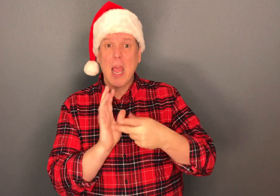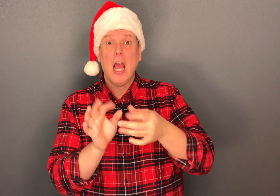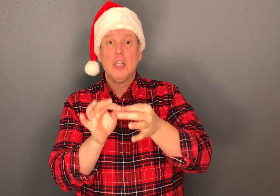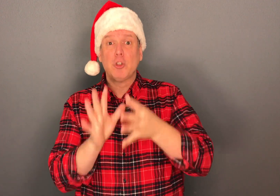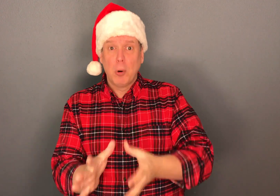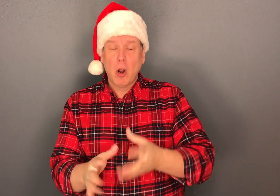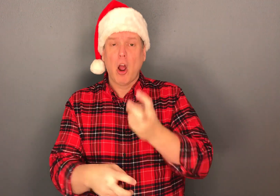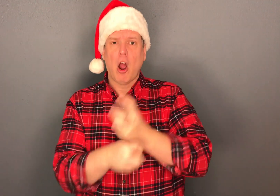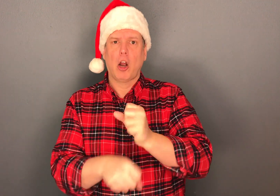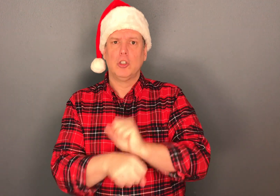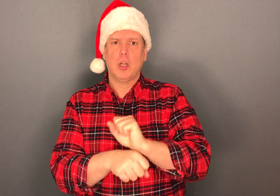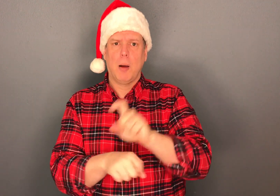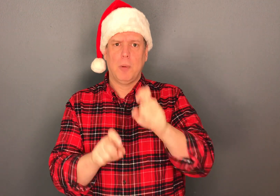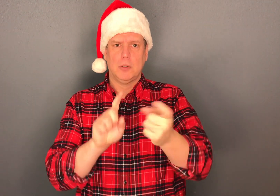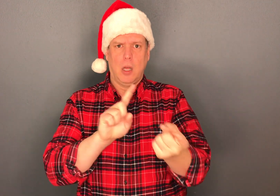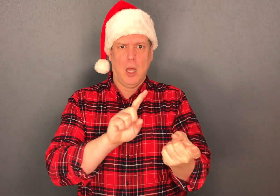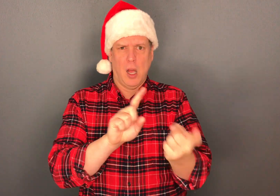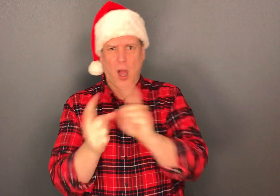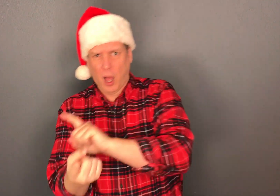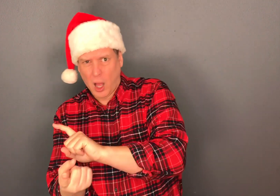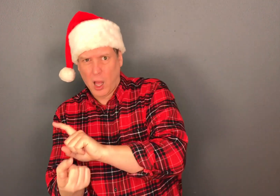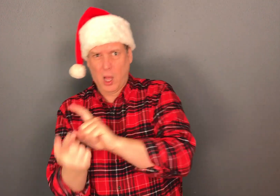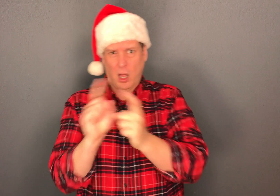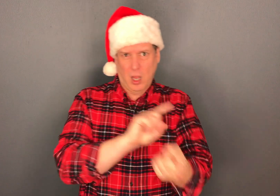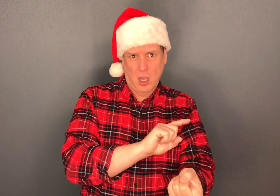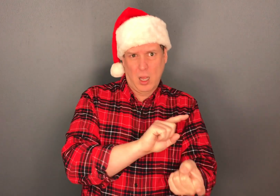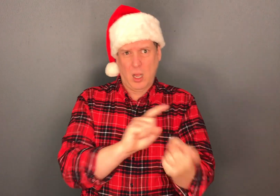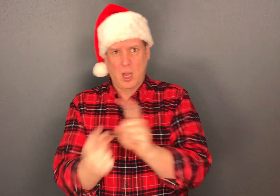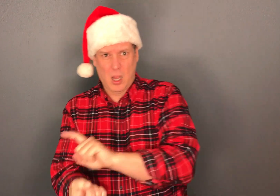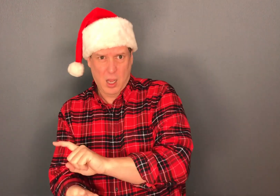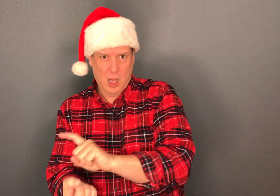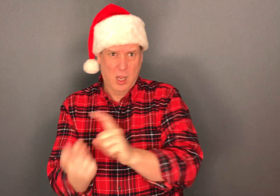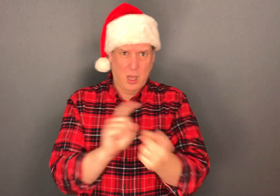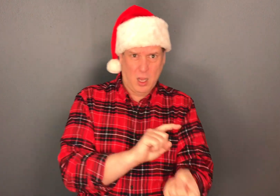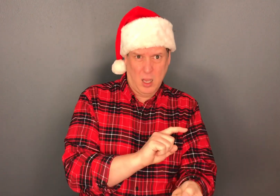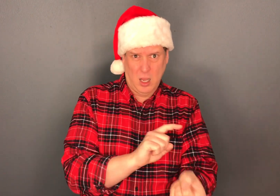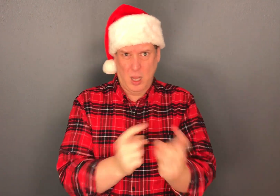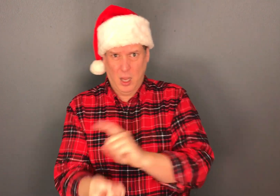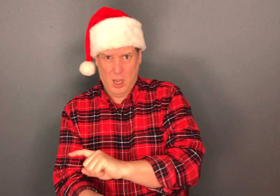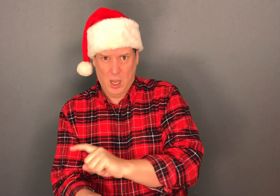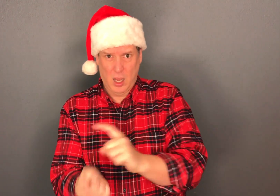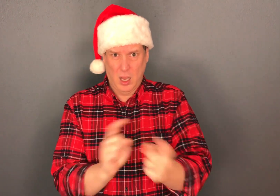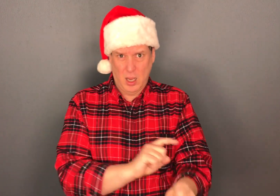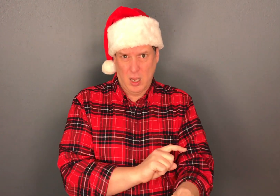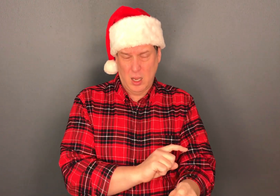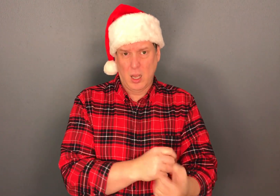verbs so interpreters have a hard job going back and forth between languages